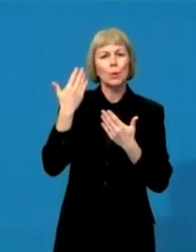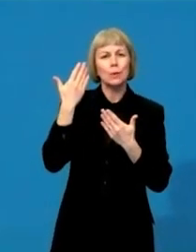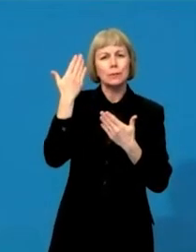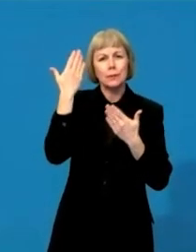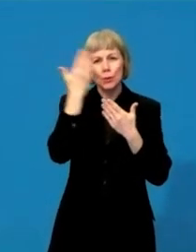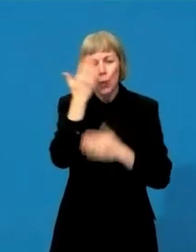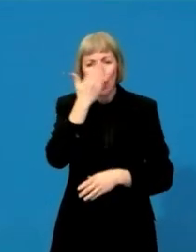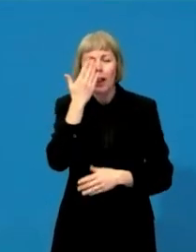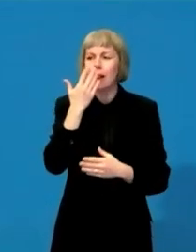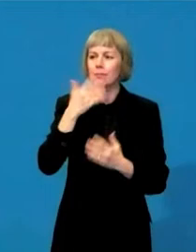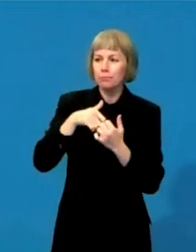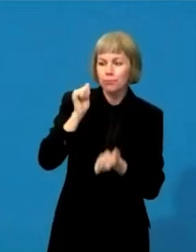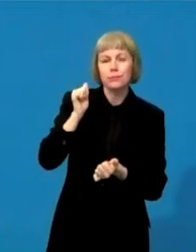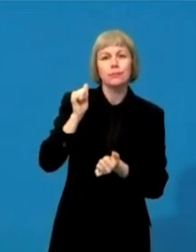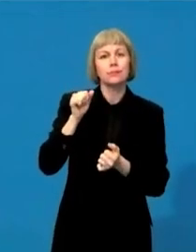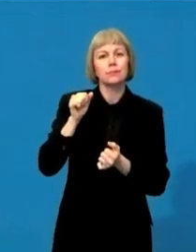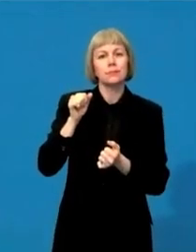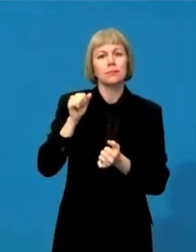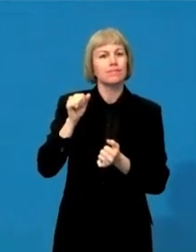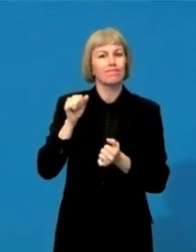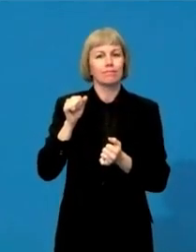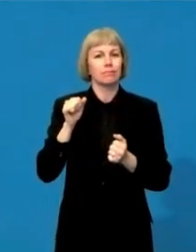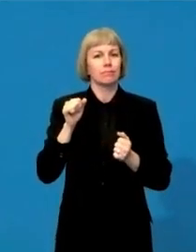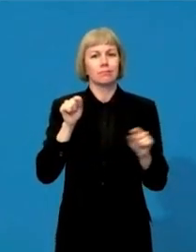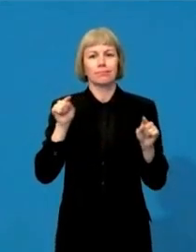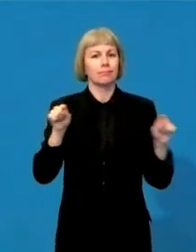wouldn't have understood them, and they wouldn't have understood the NDIS.